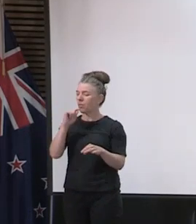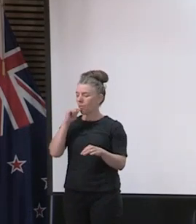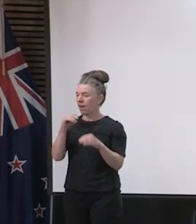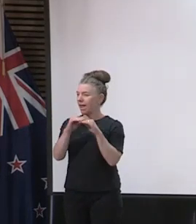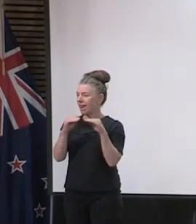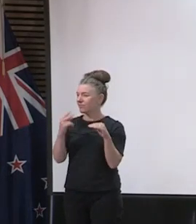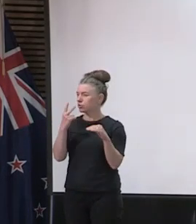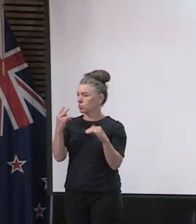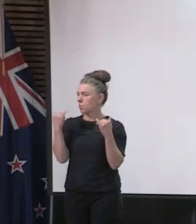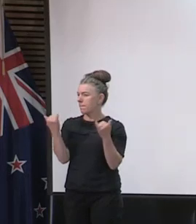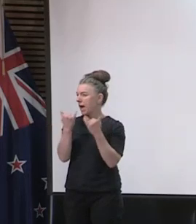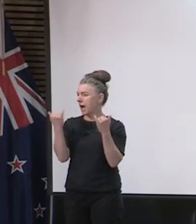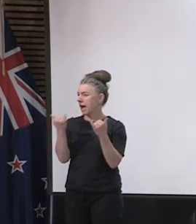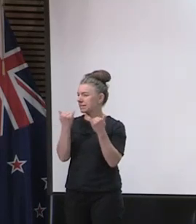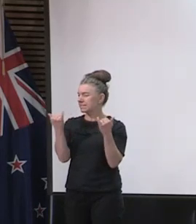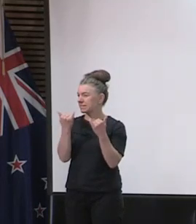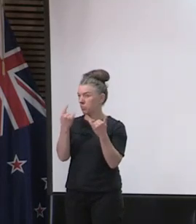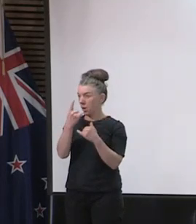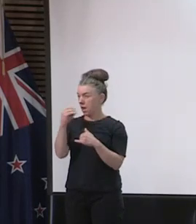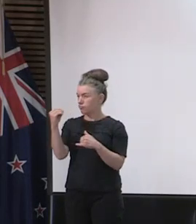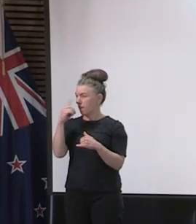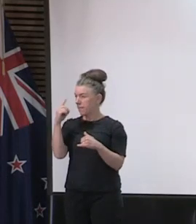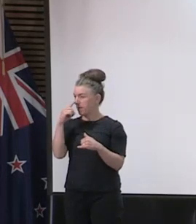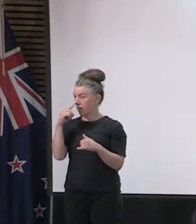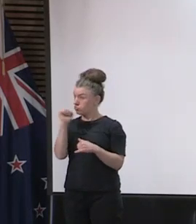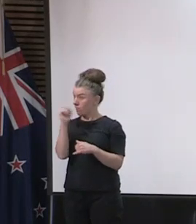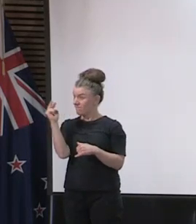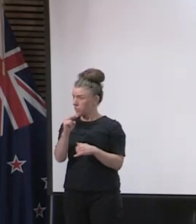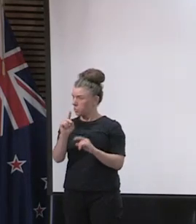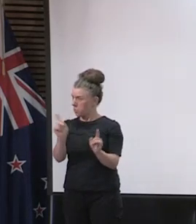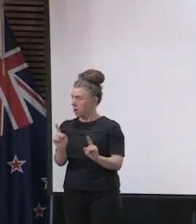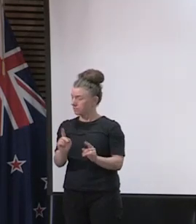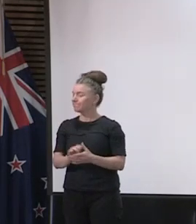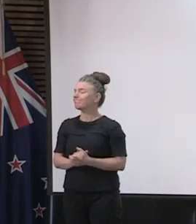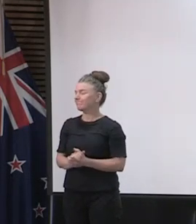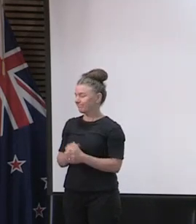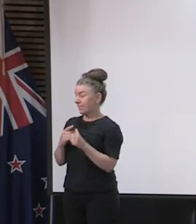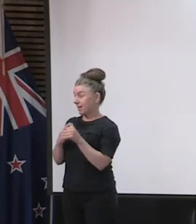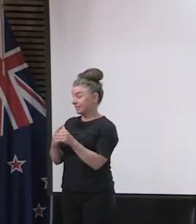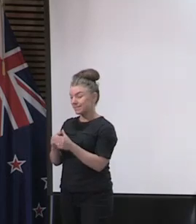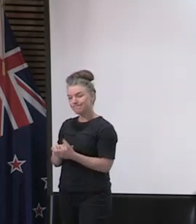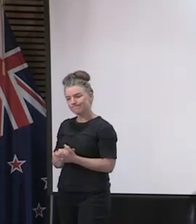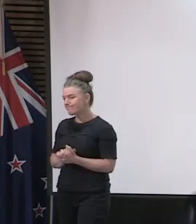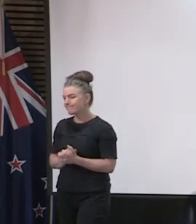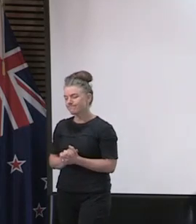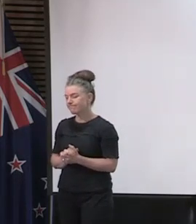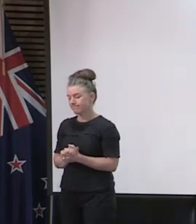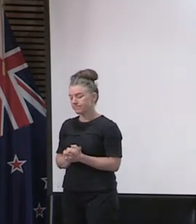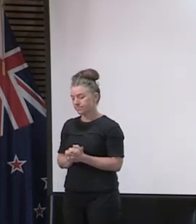INDISTINCTLY) who is going ahead with a level 2 party on Friday of 100 people. Are you saying it is allowed? What is